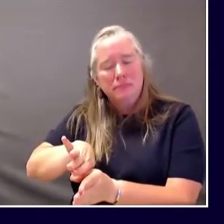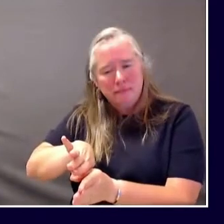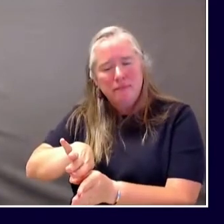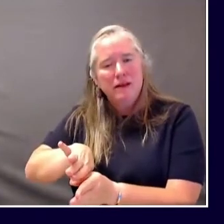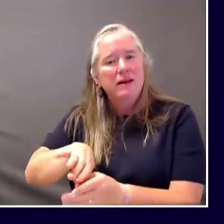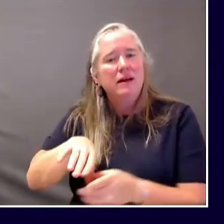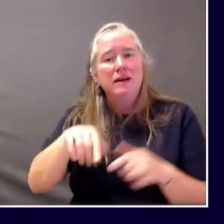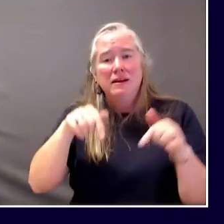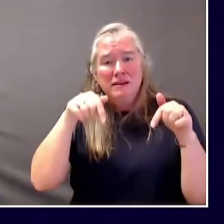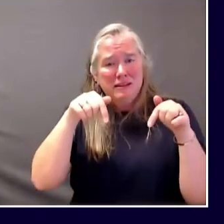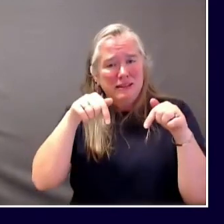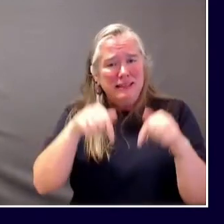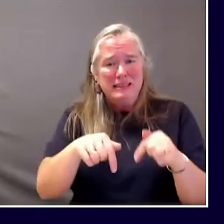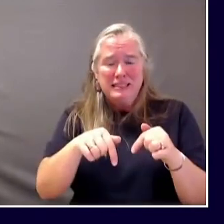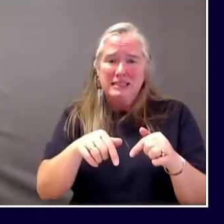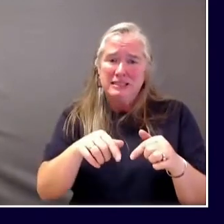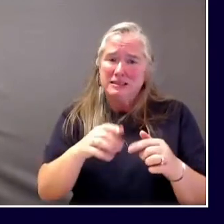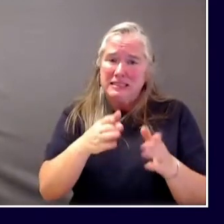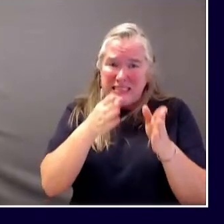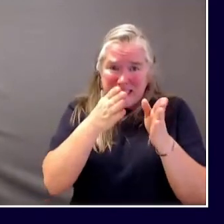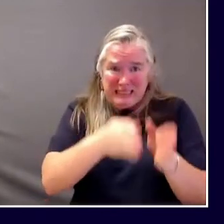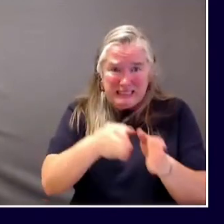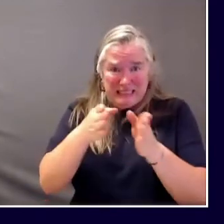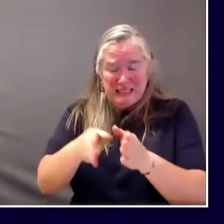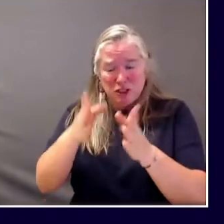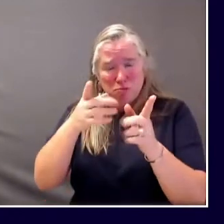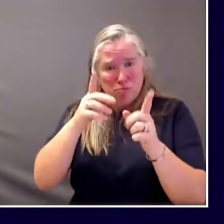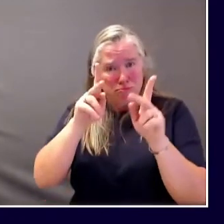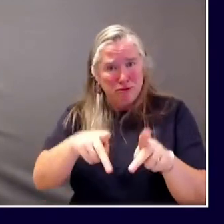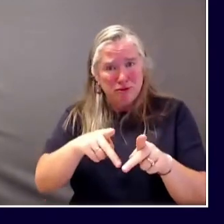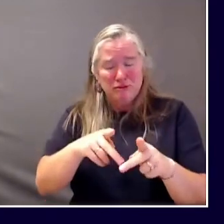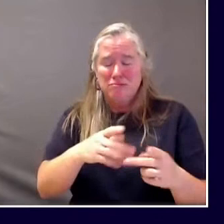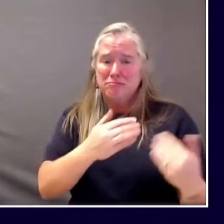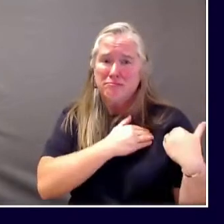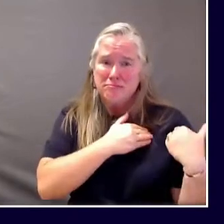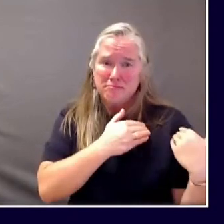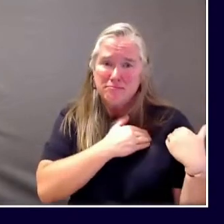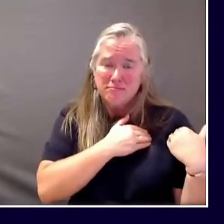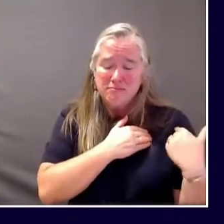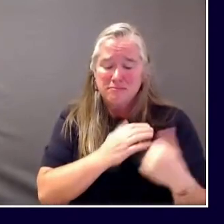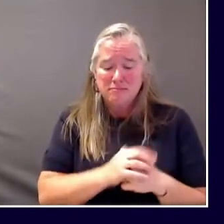a matter of individual